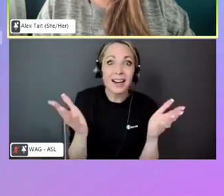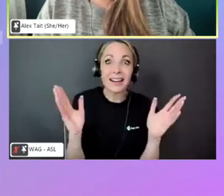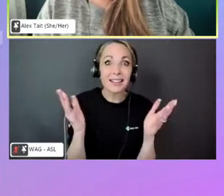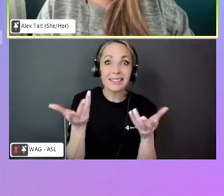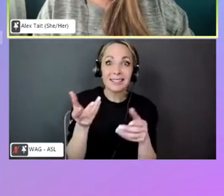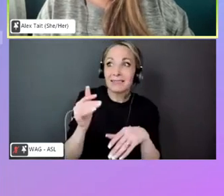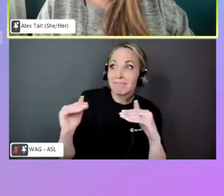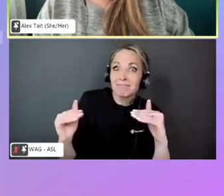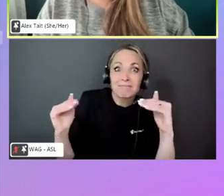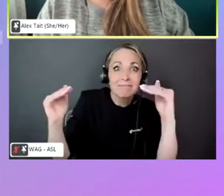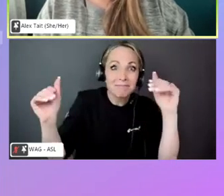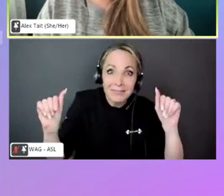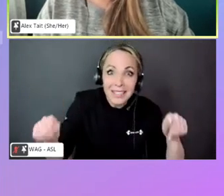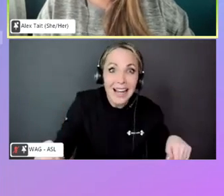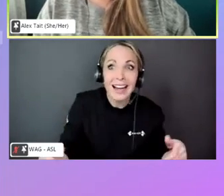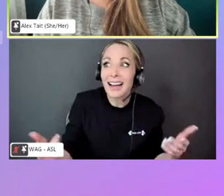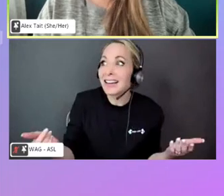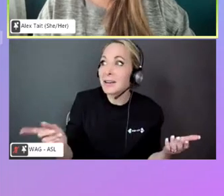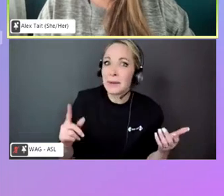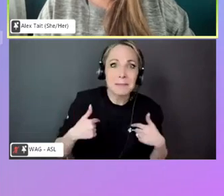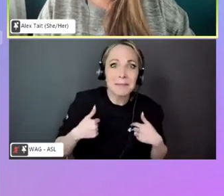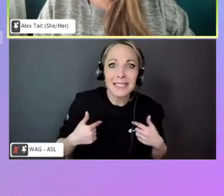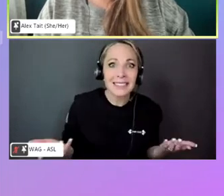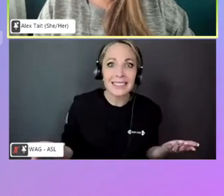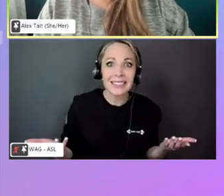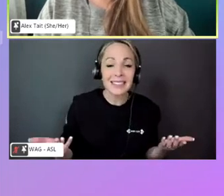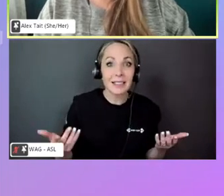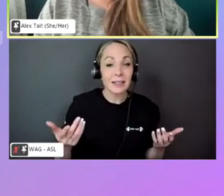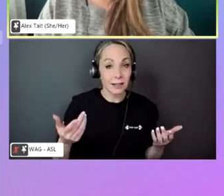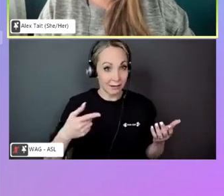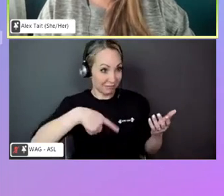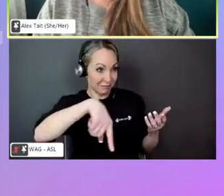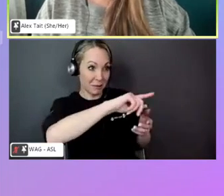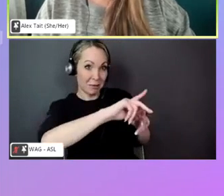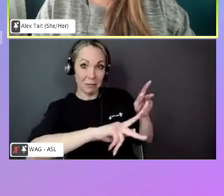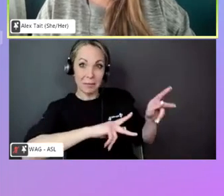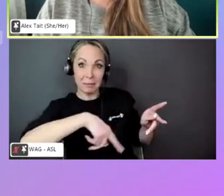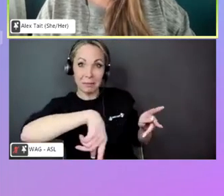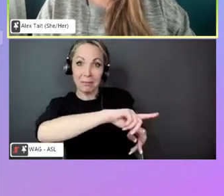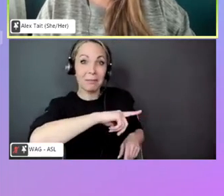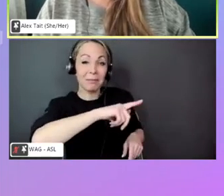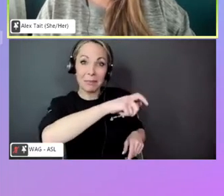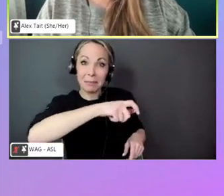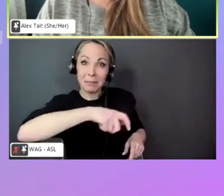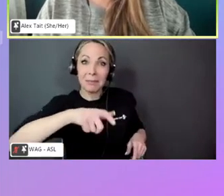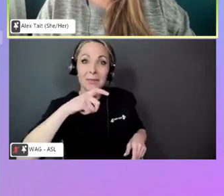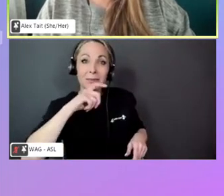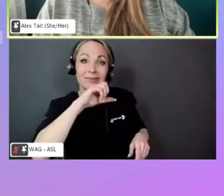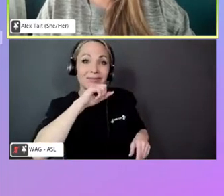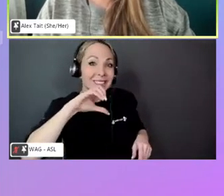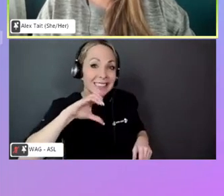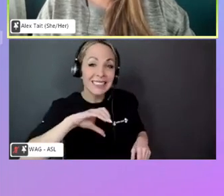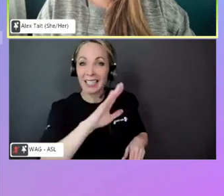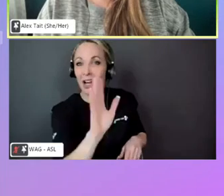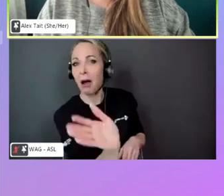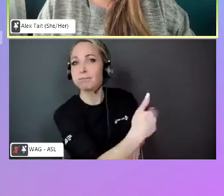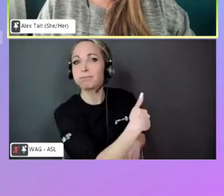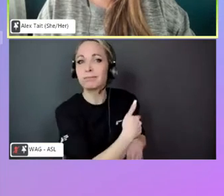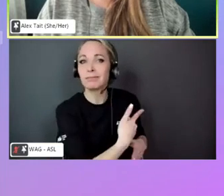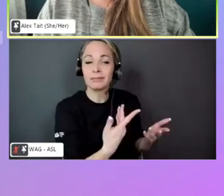commission and employment and limited career development and diminishment and rights and then for the workplace itself, we're overlooking a huge pool